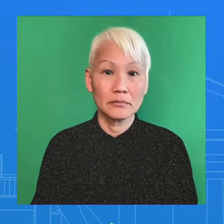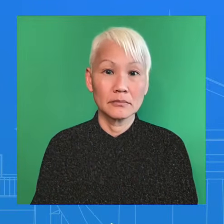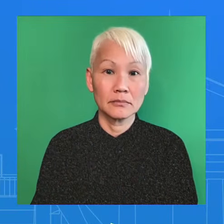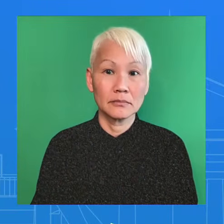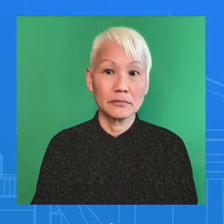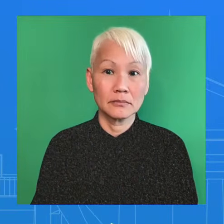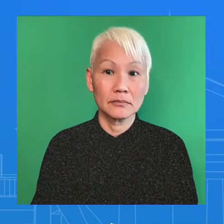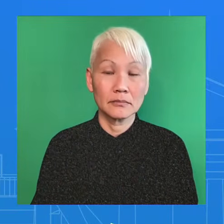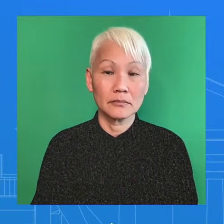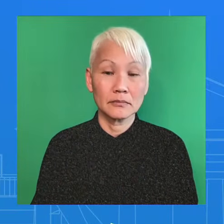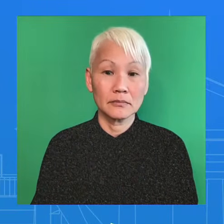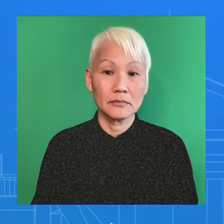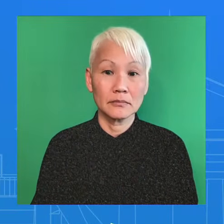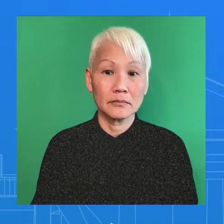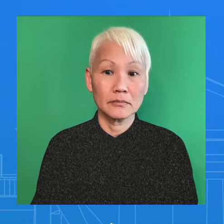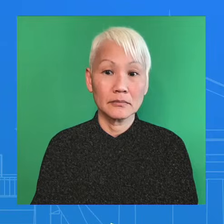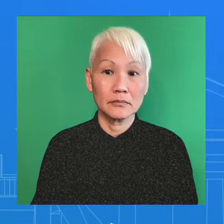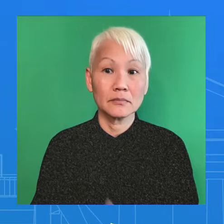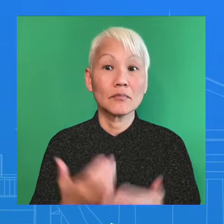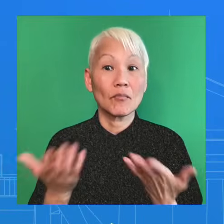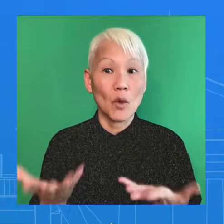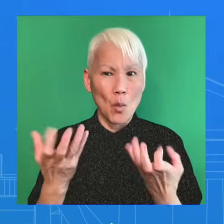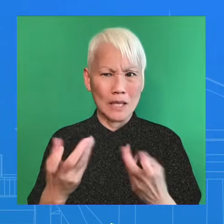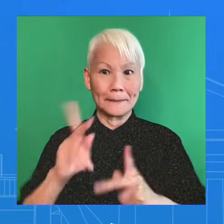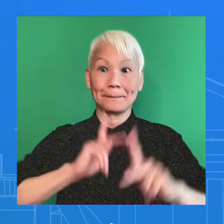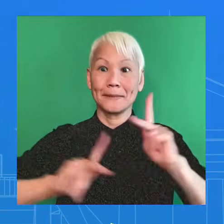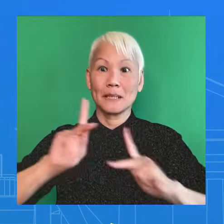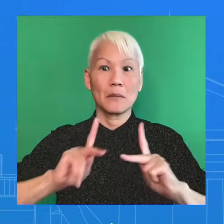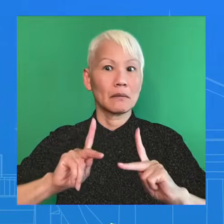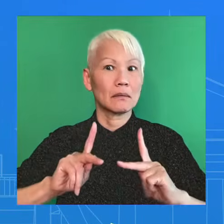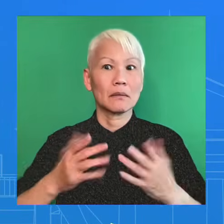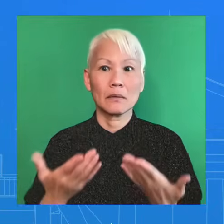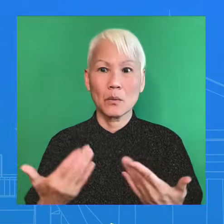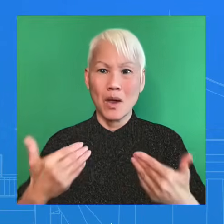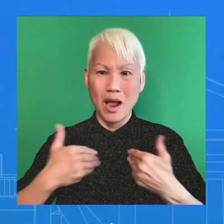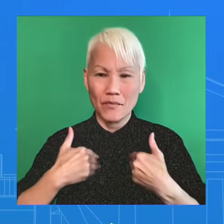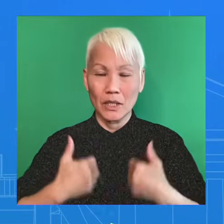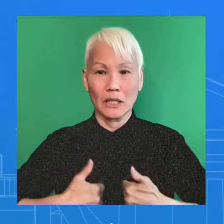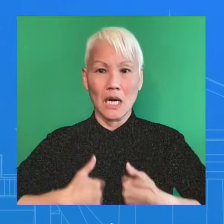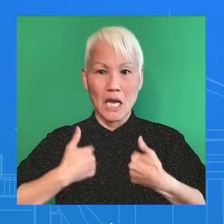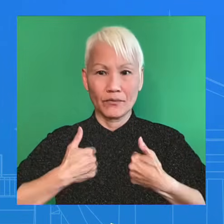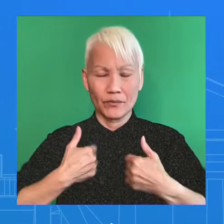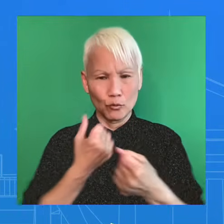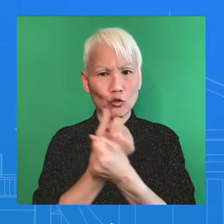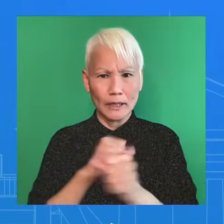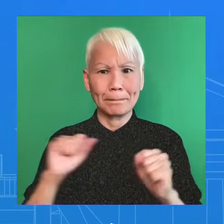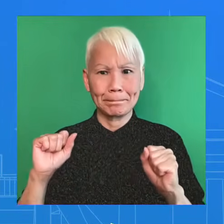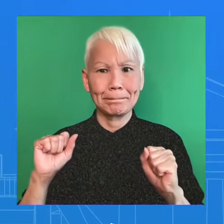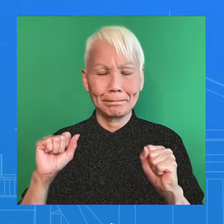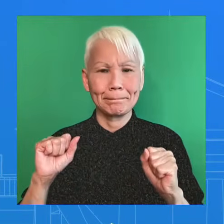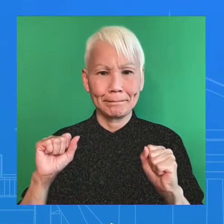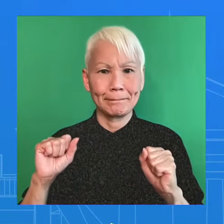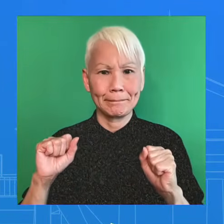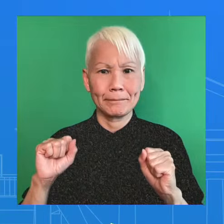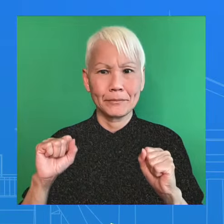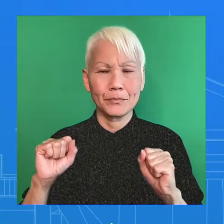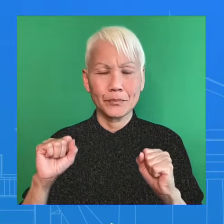And, certainly, if they want that life here in the United States, we're still willing and able to provide it to them. No, there's been no change in policy at all.